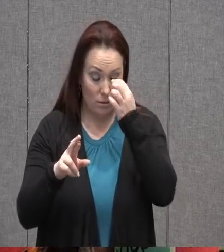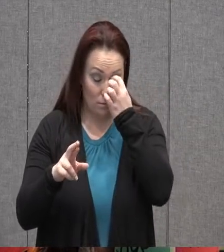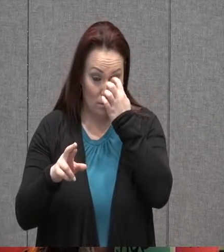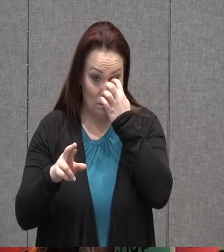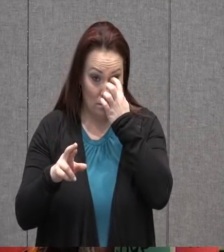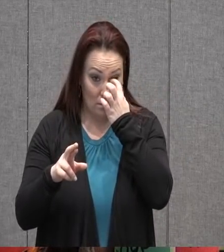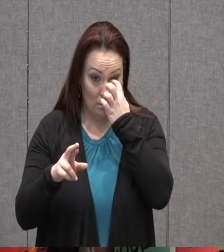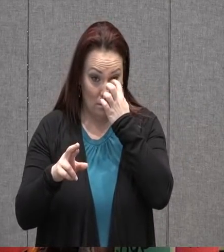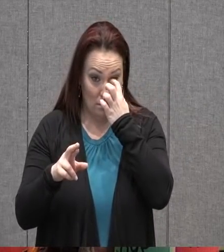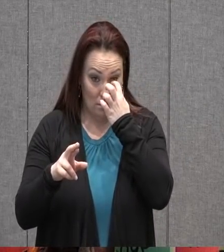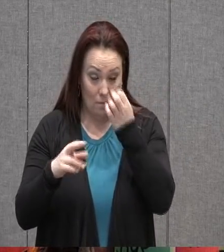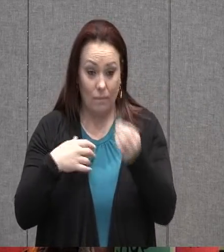So the penny's kind of unique.